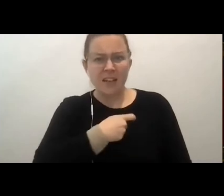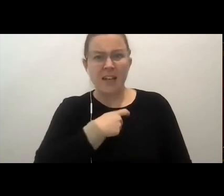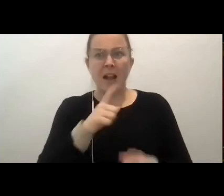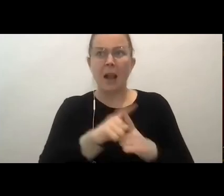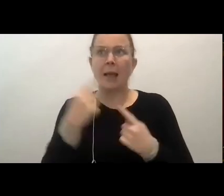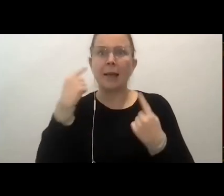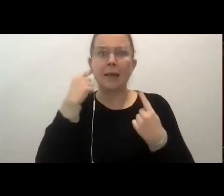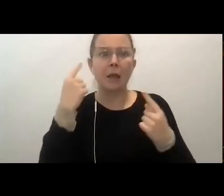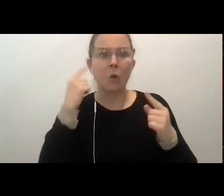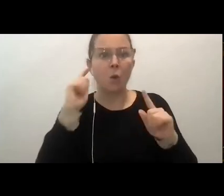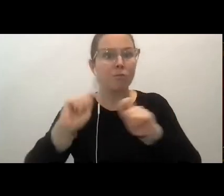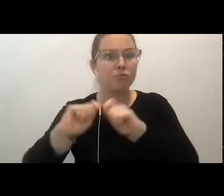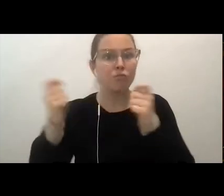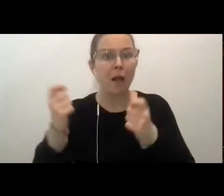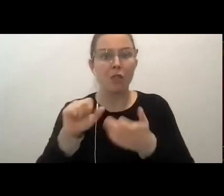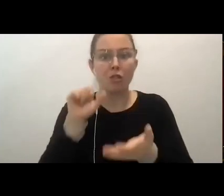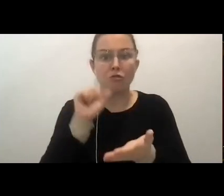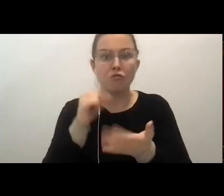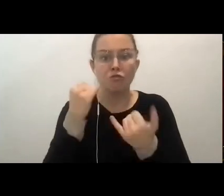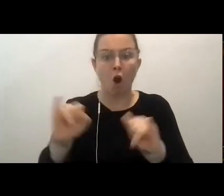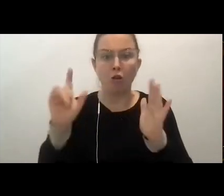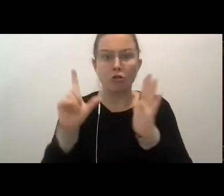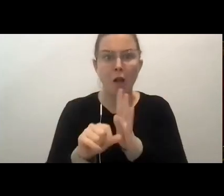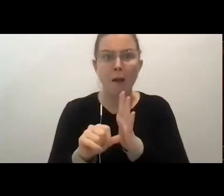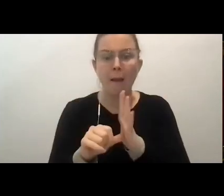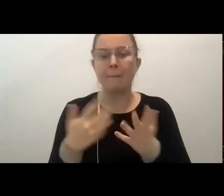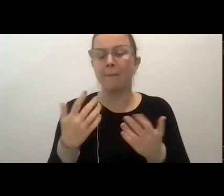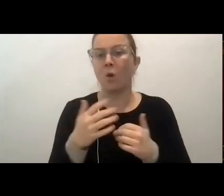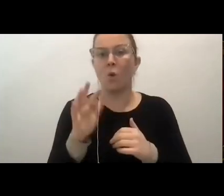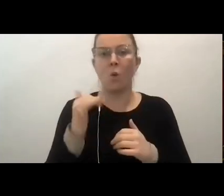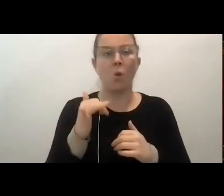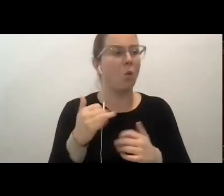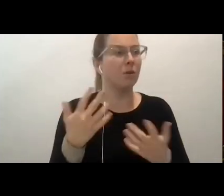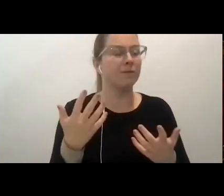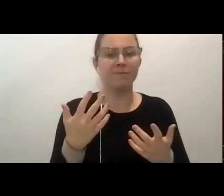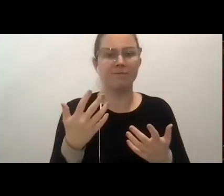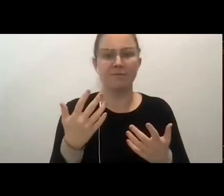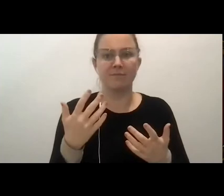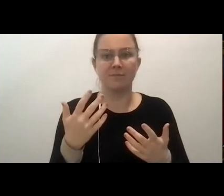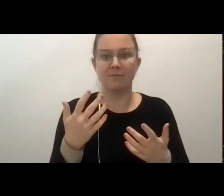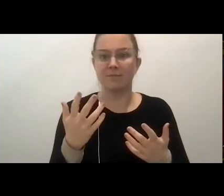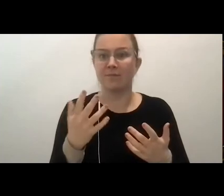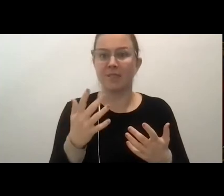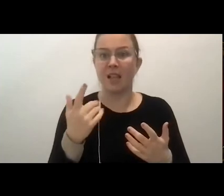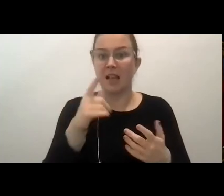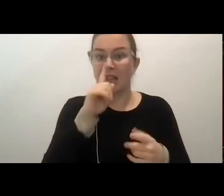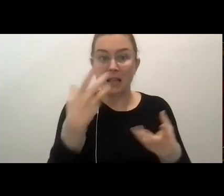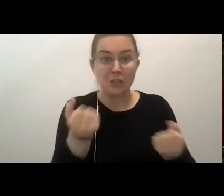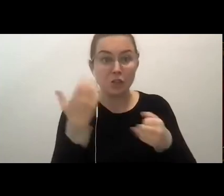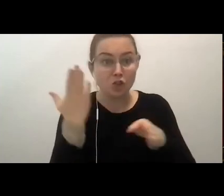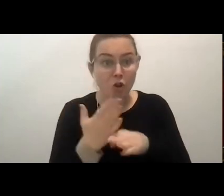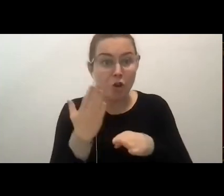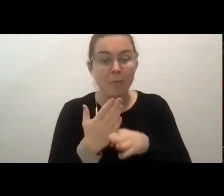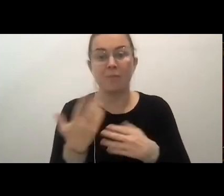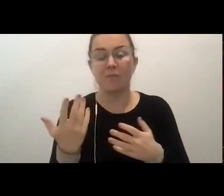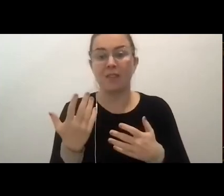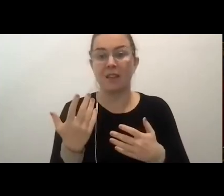at the crucial moment, you know? The fear of um not being able to get work. And I also learned